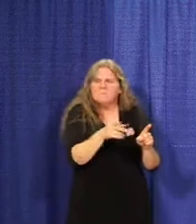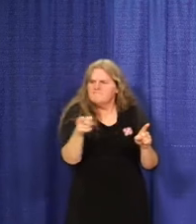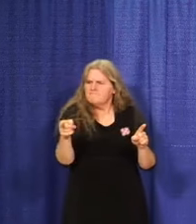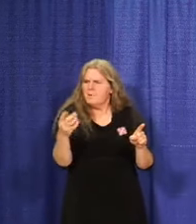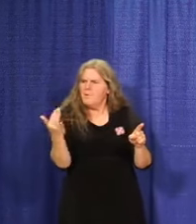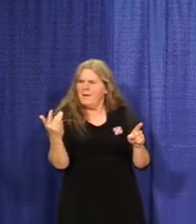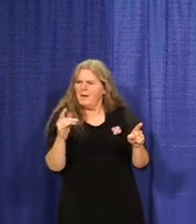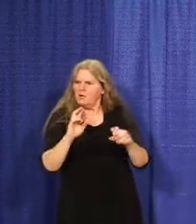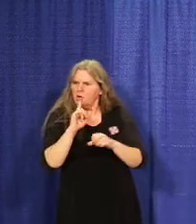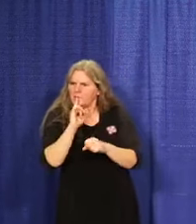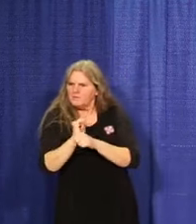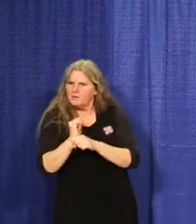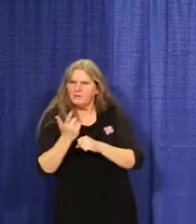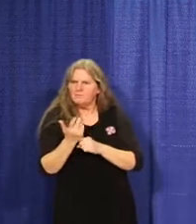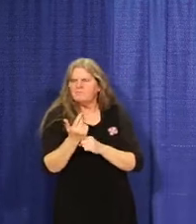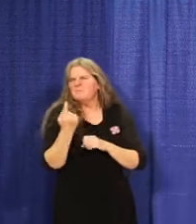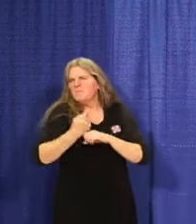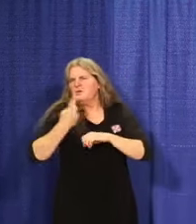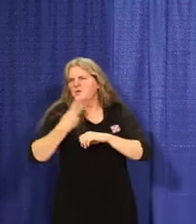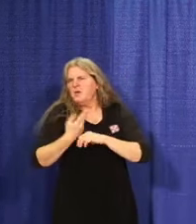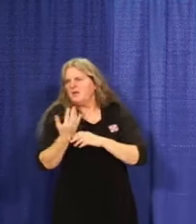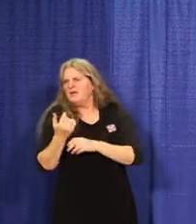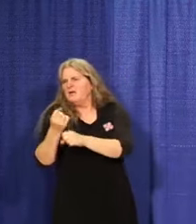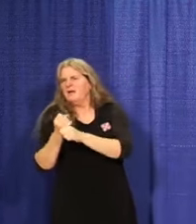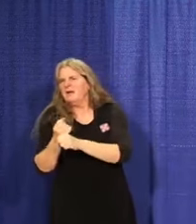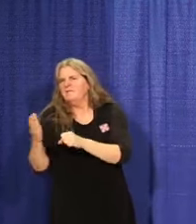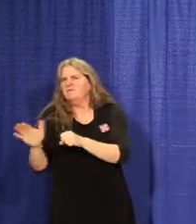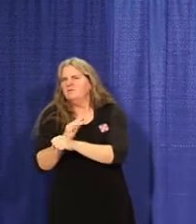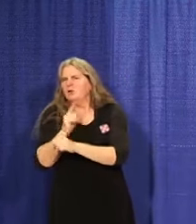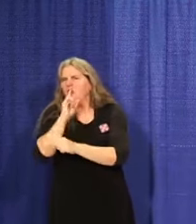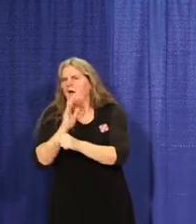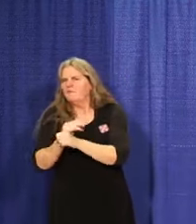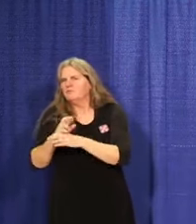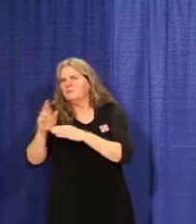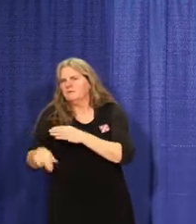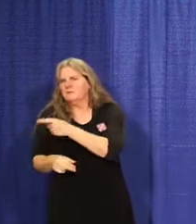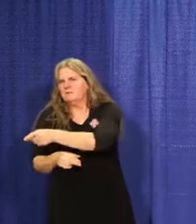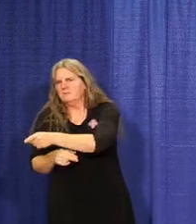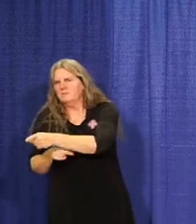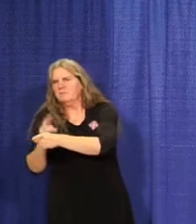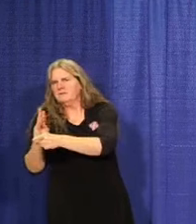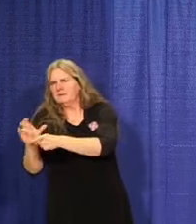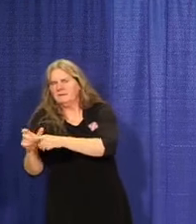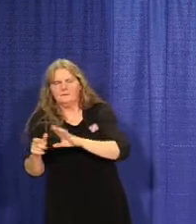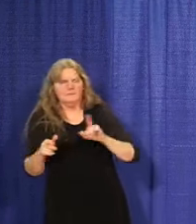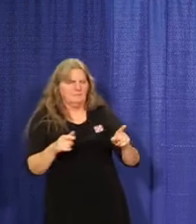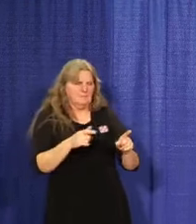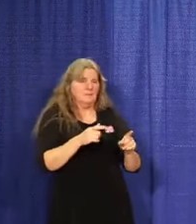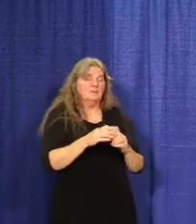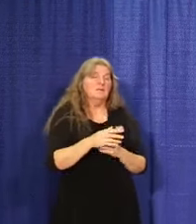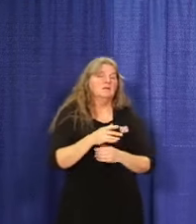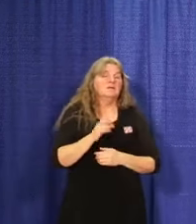need to wait a day or two before getting those results. As it turns out, the person who